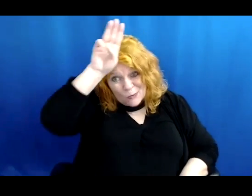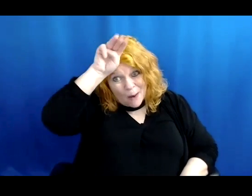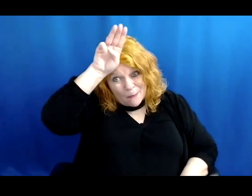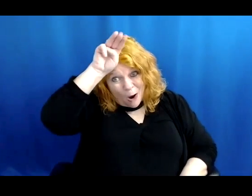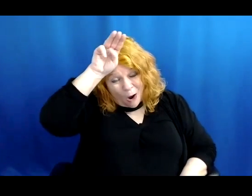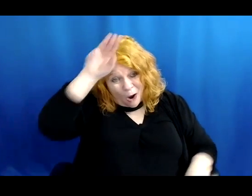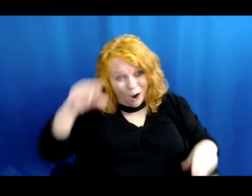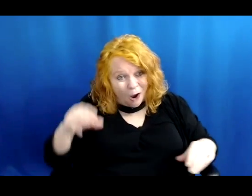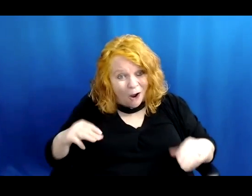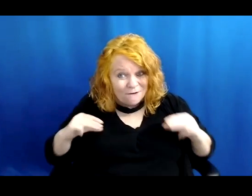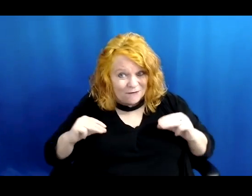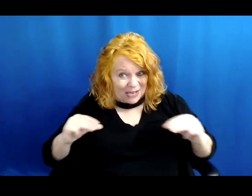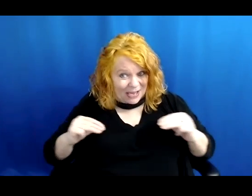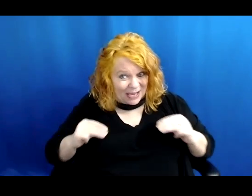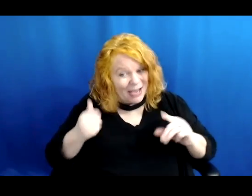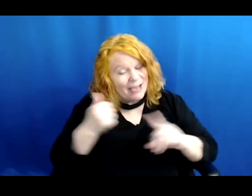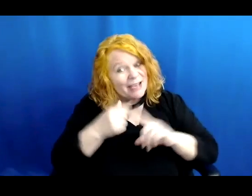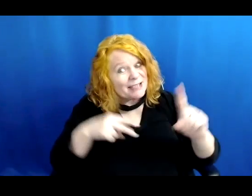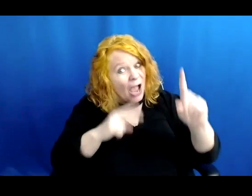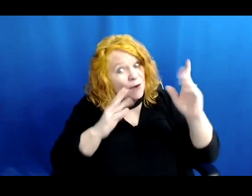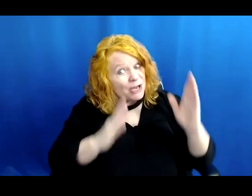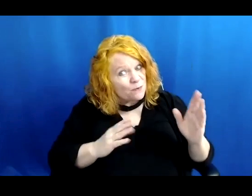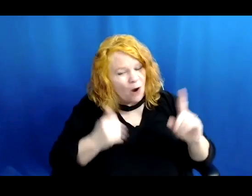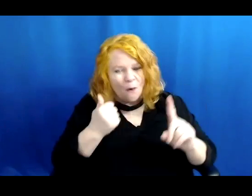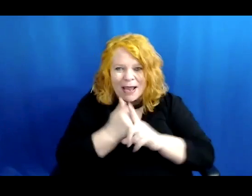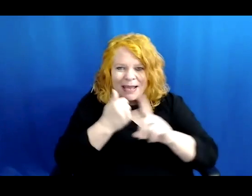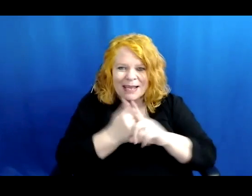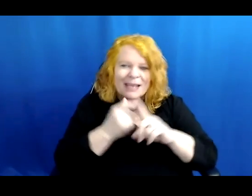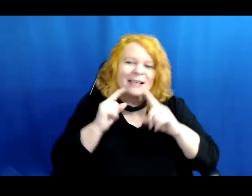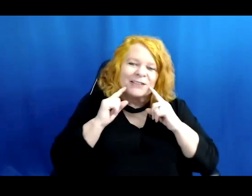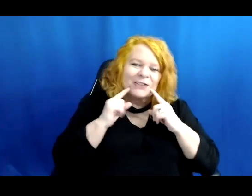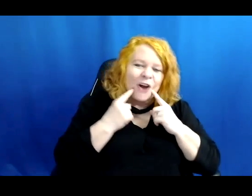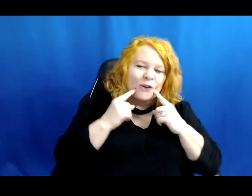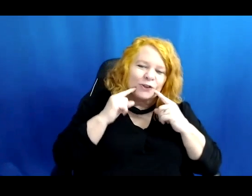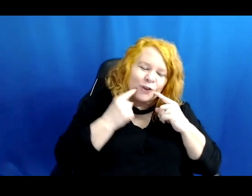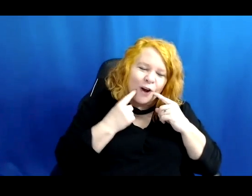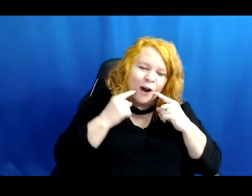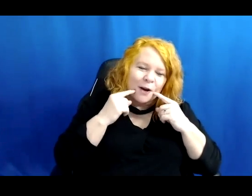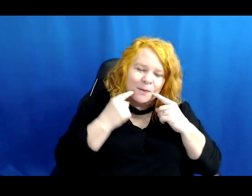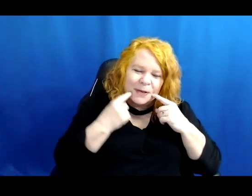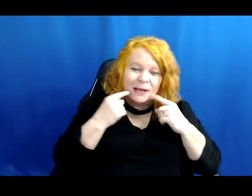He has been our hero, he has been so charming. It has been fun to learn and play.